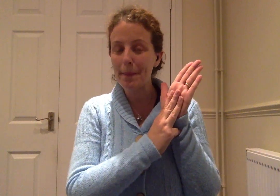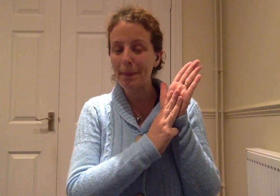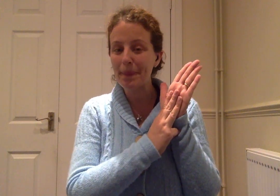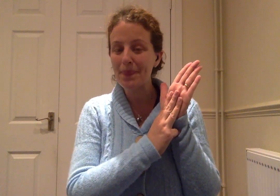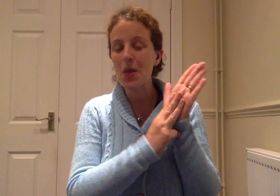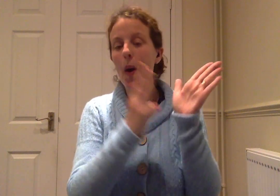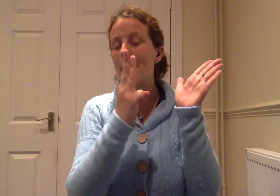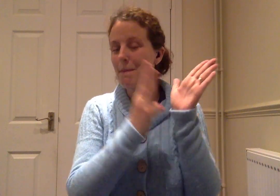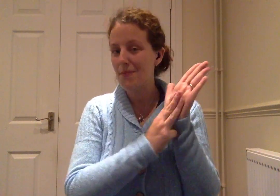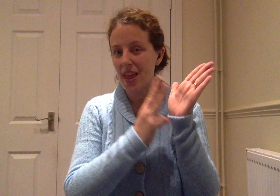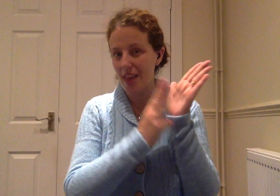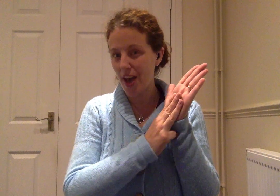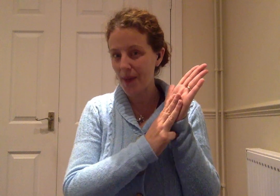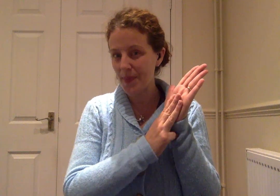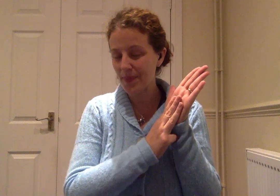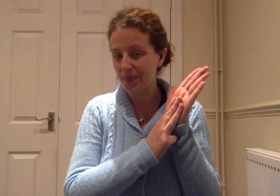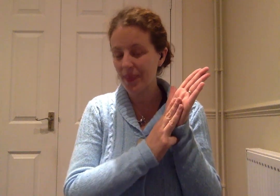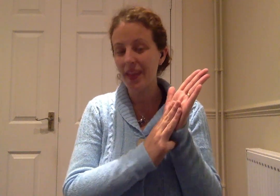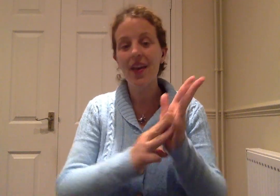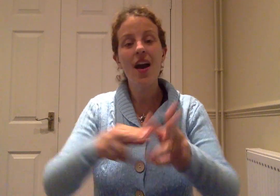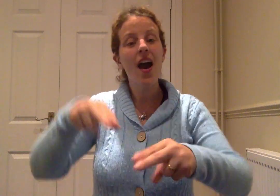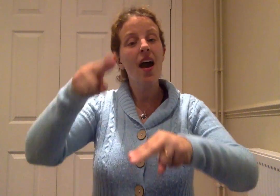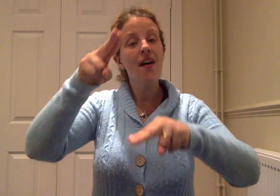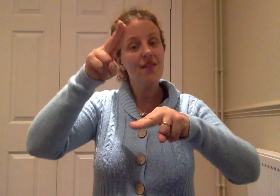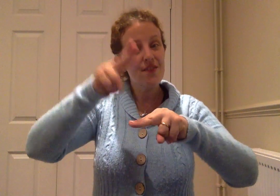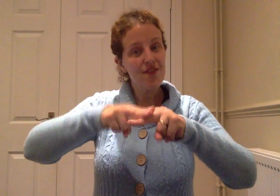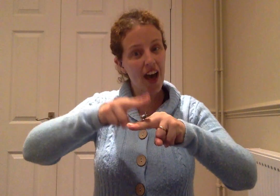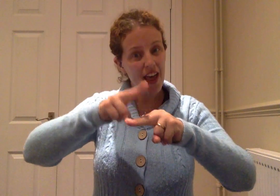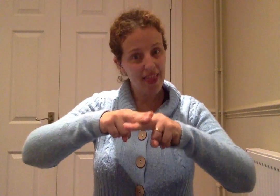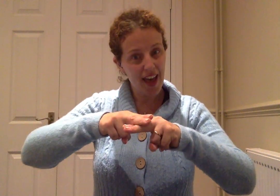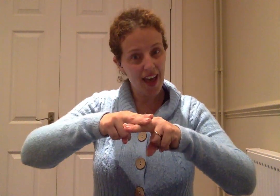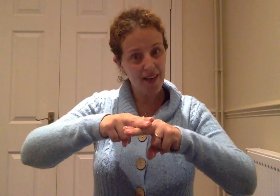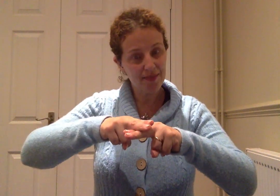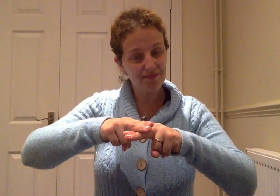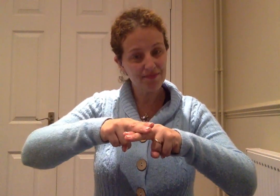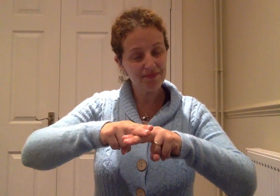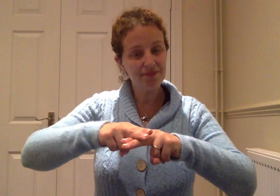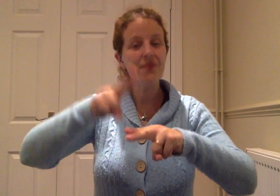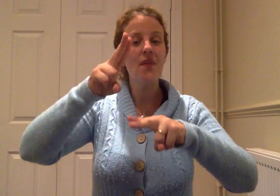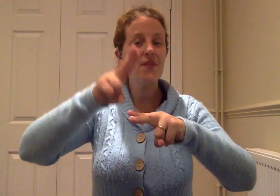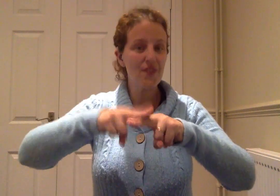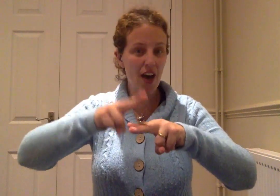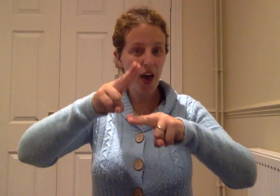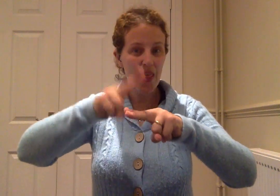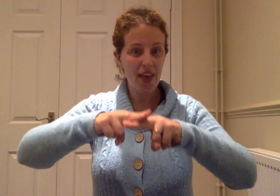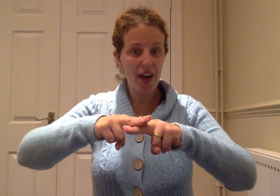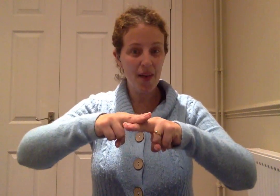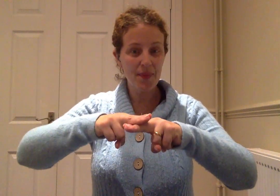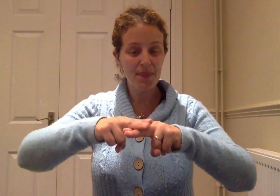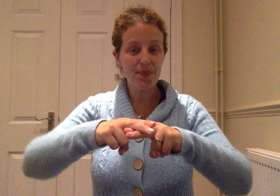Mum Father